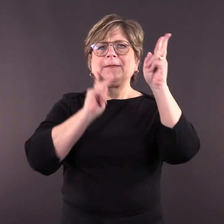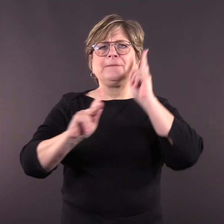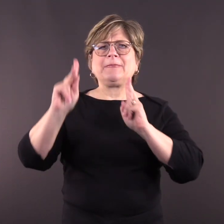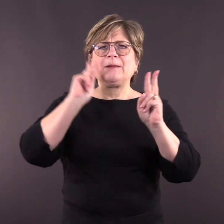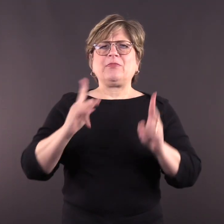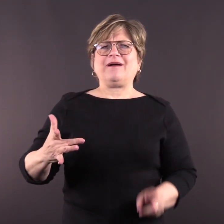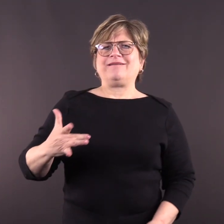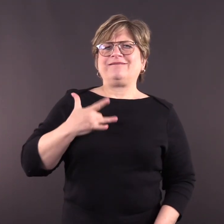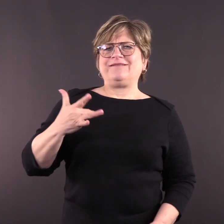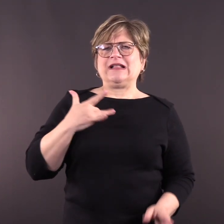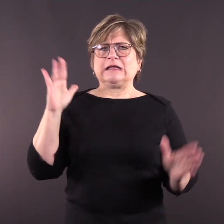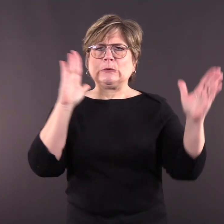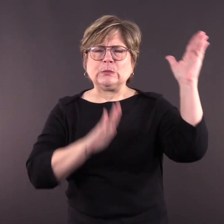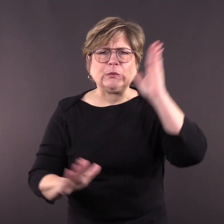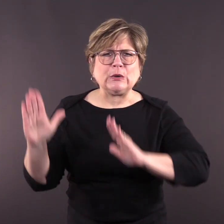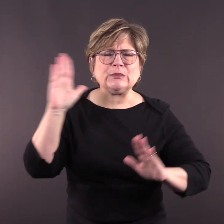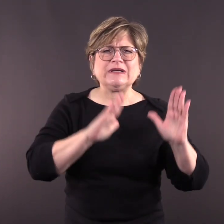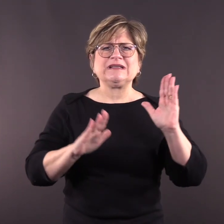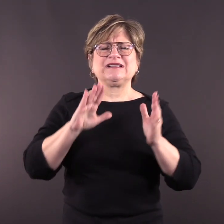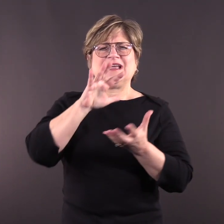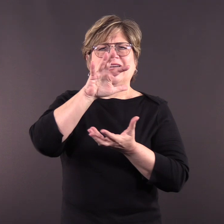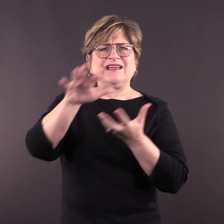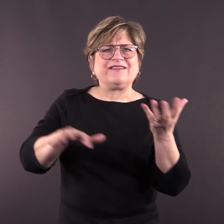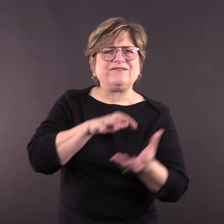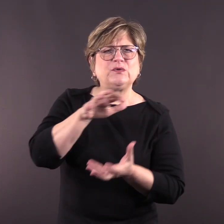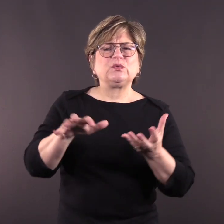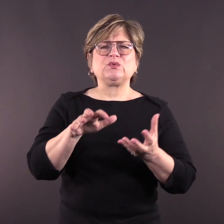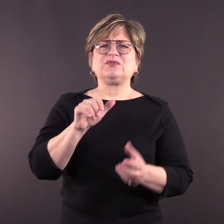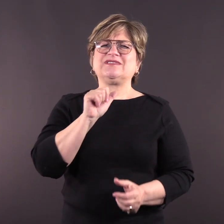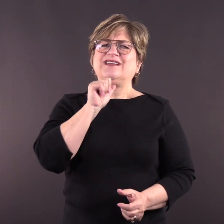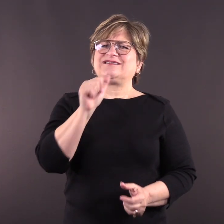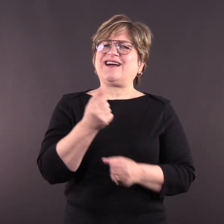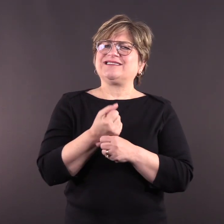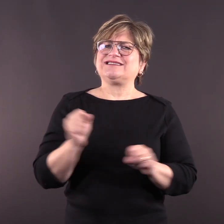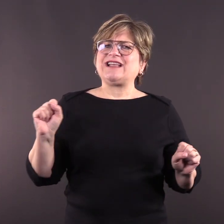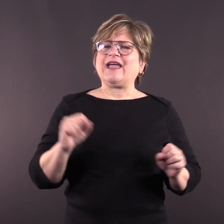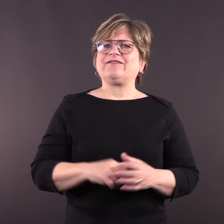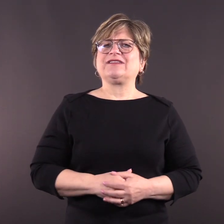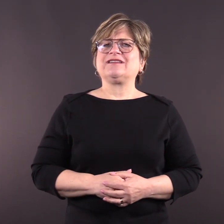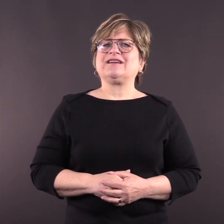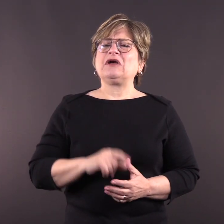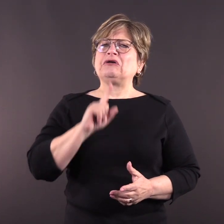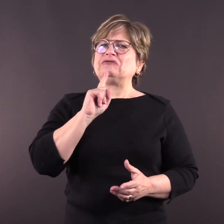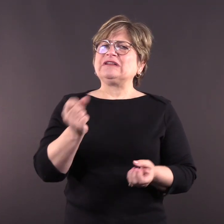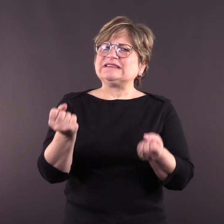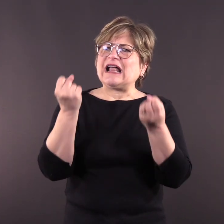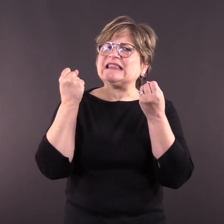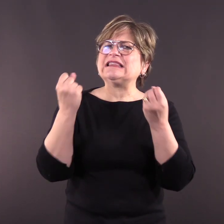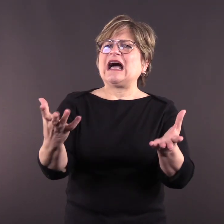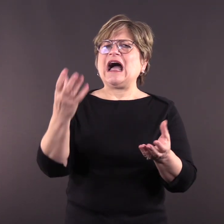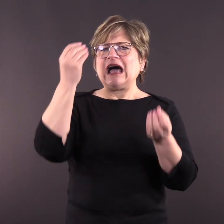We know many people are feeling worried, confused, or unsafe.